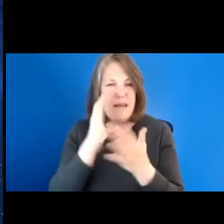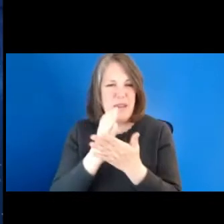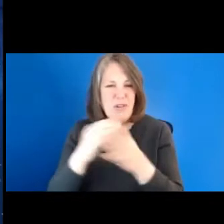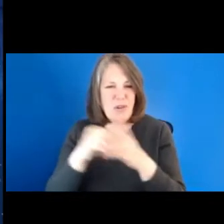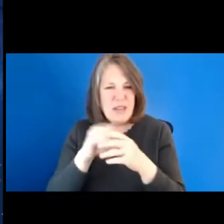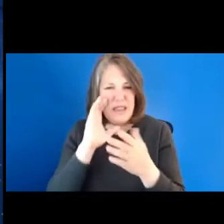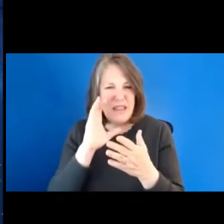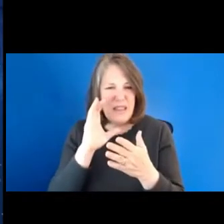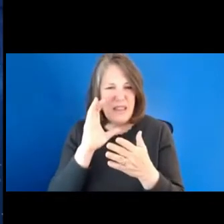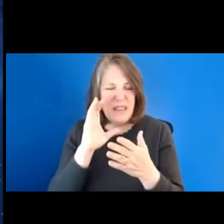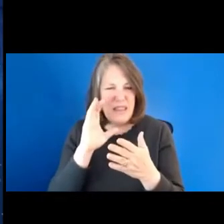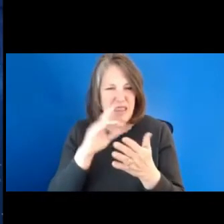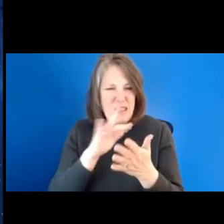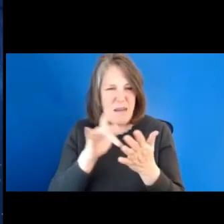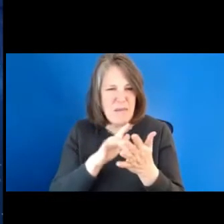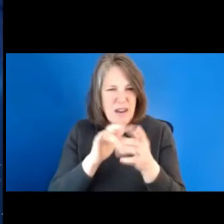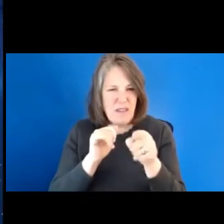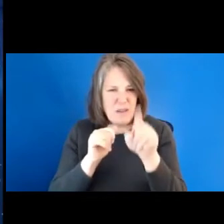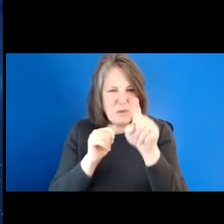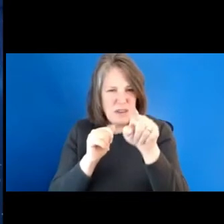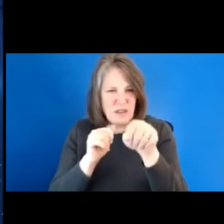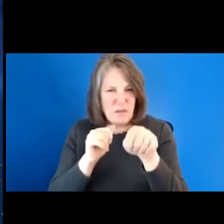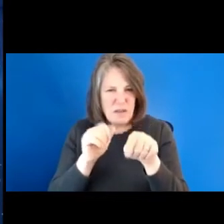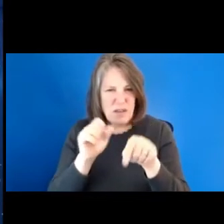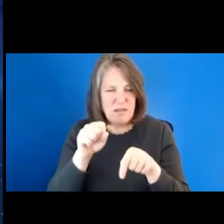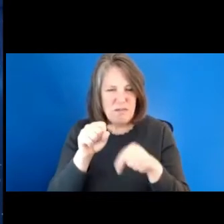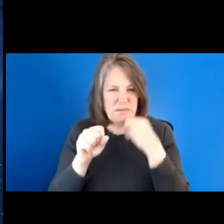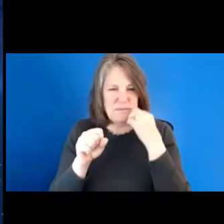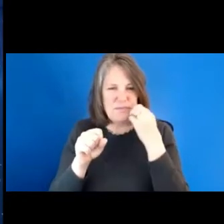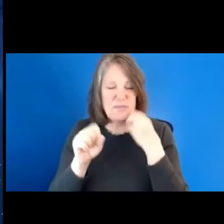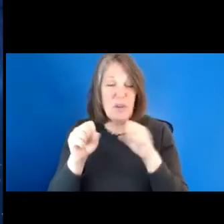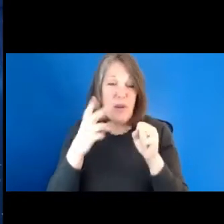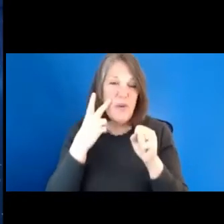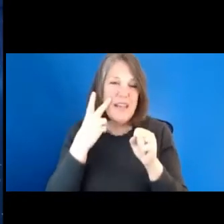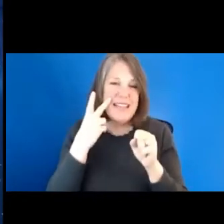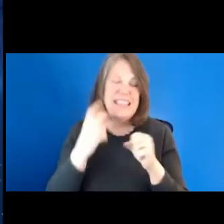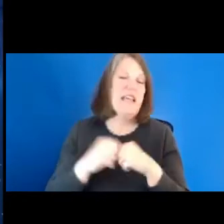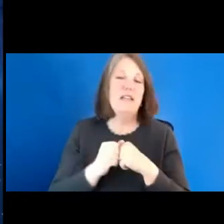17:05:54 >> RICK PEDOLSKY: This one. 17:06:02 >> FELICE LEVINE: So you can see